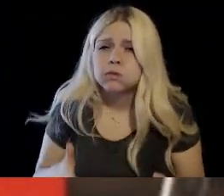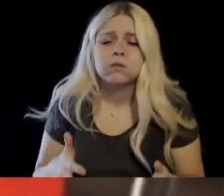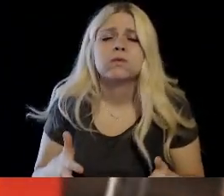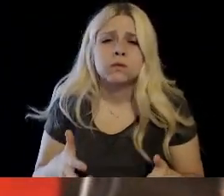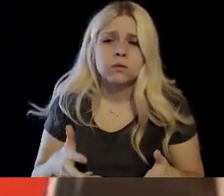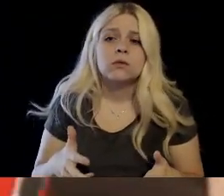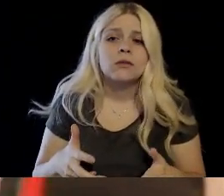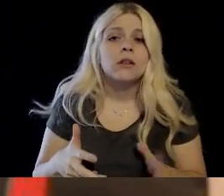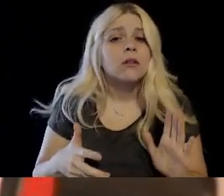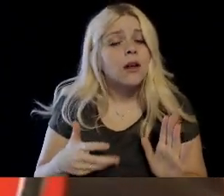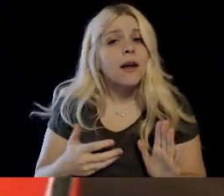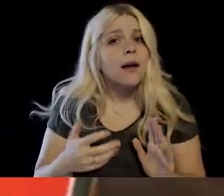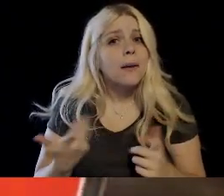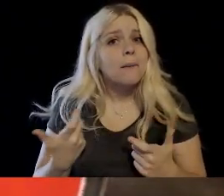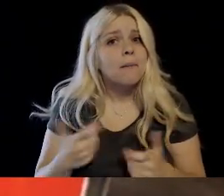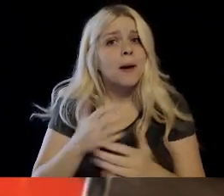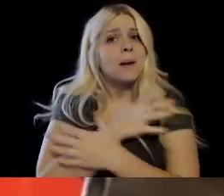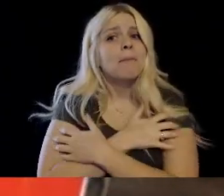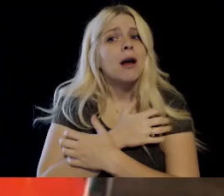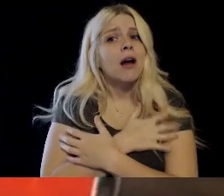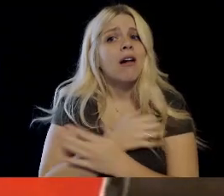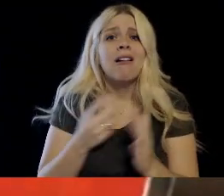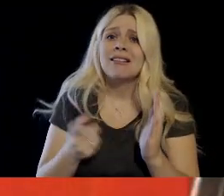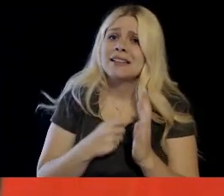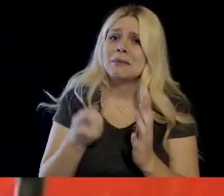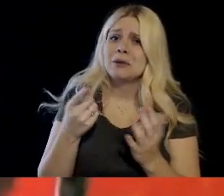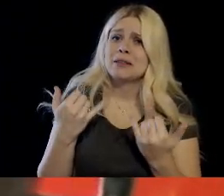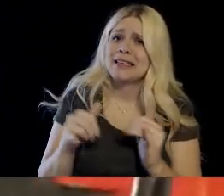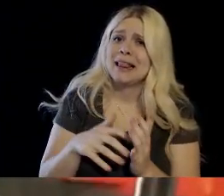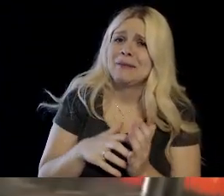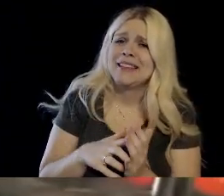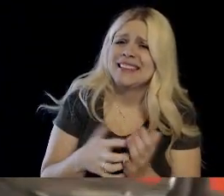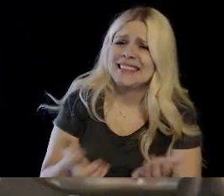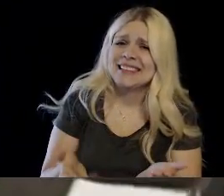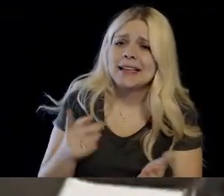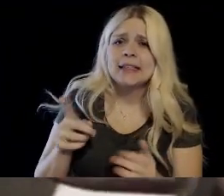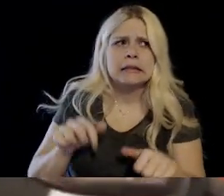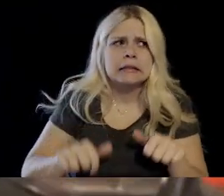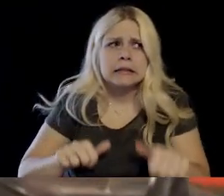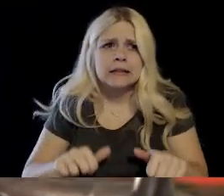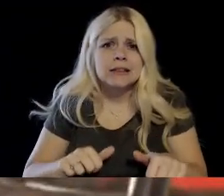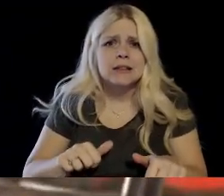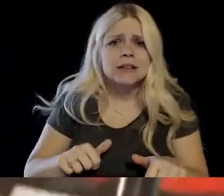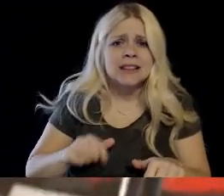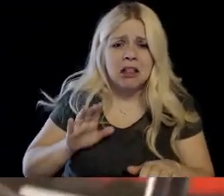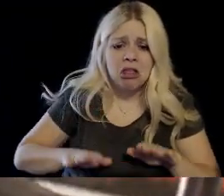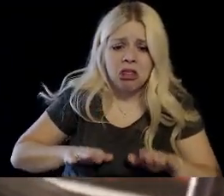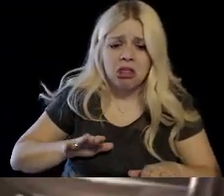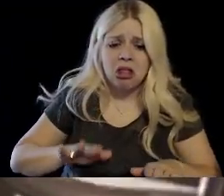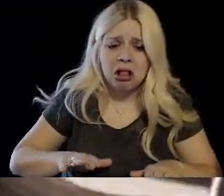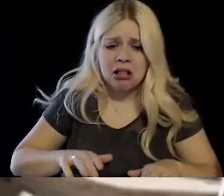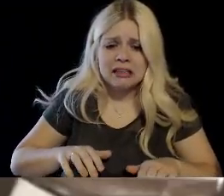bear means you're still a bit of a baby about stuff. He's always pretty unsure about stepping on new things. Erica: Oh.